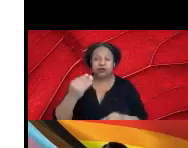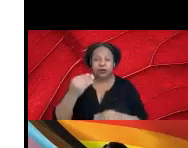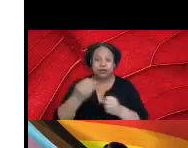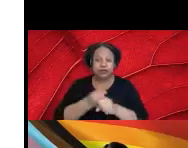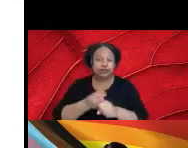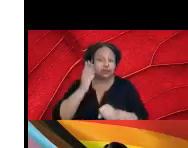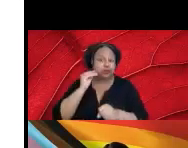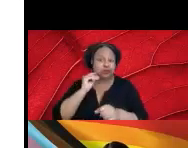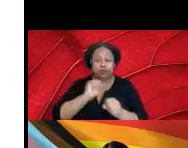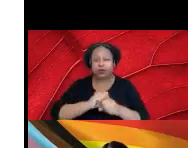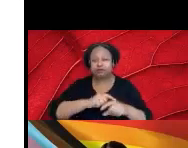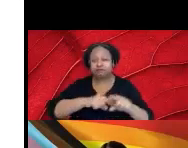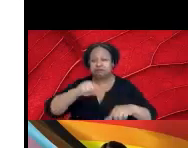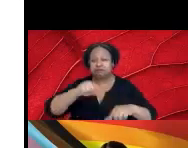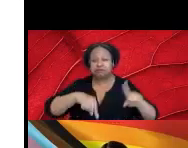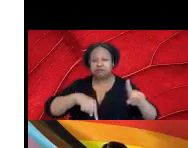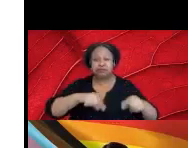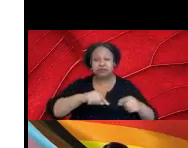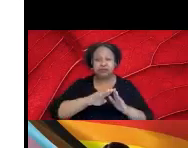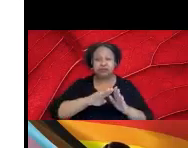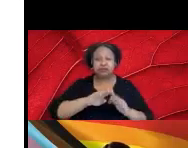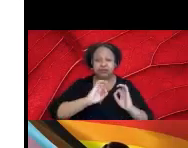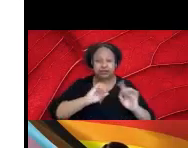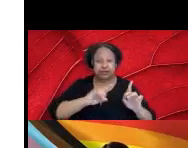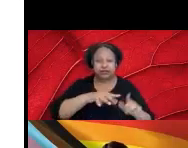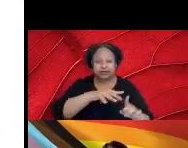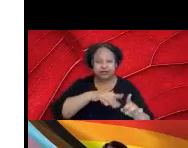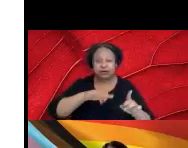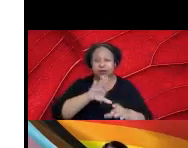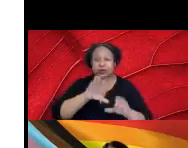in various educational settings, including post-secondary education.